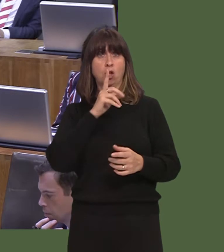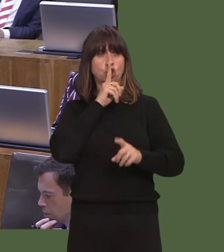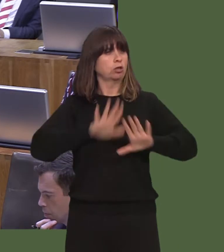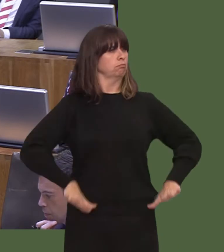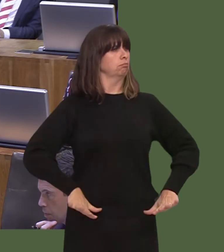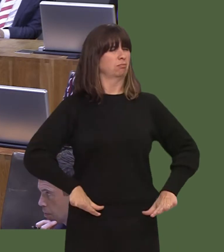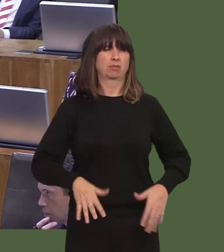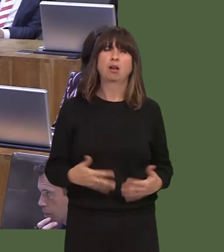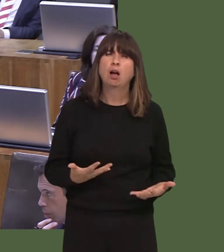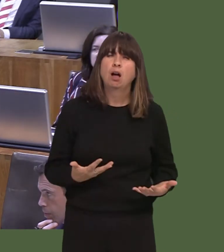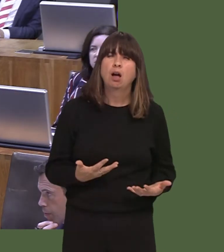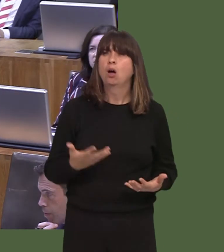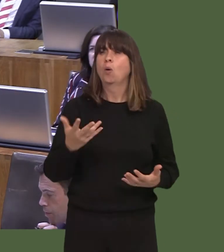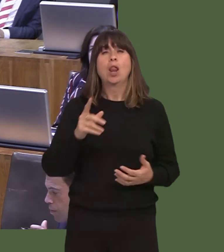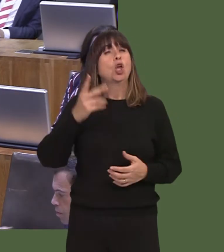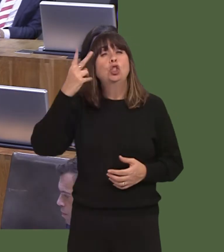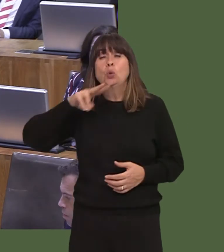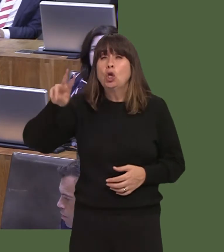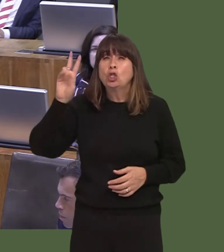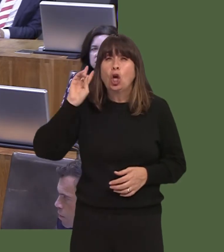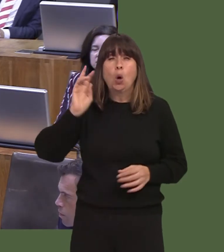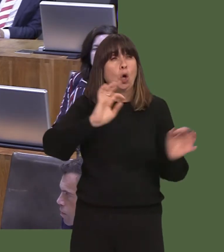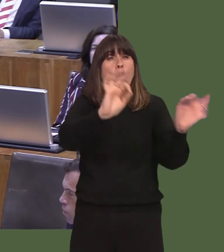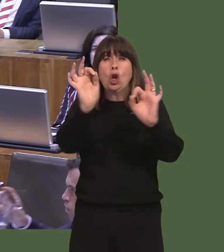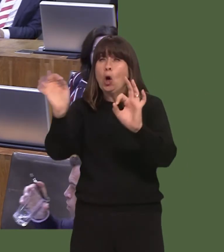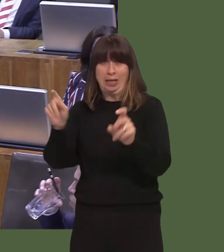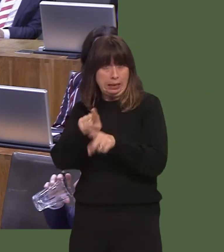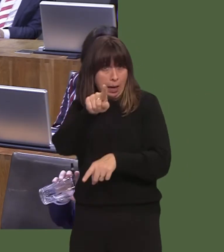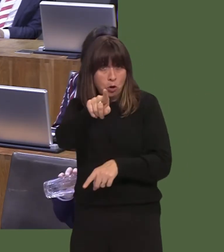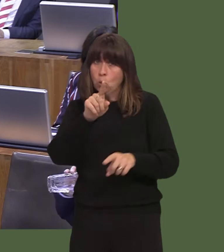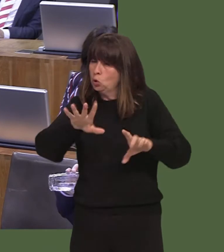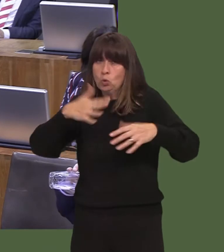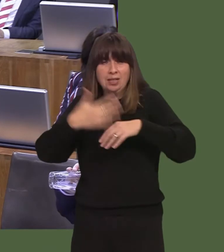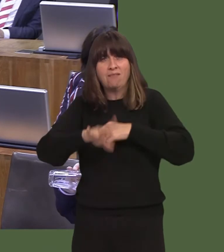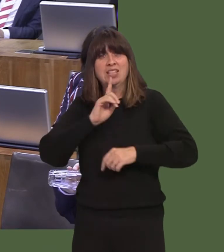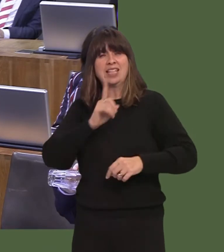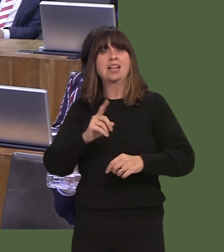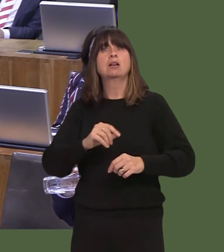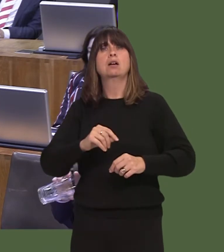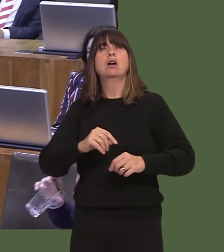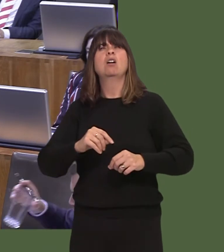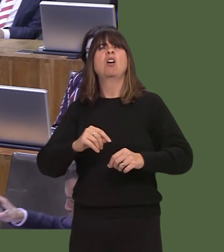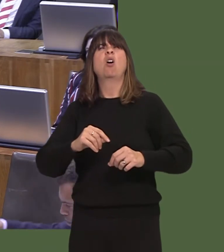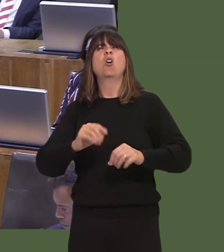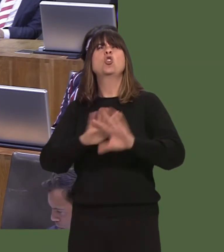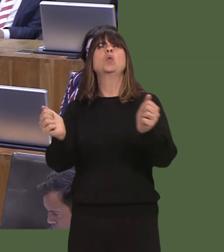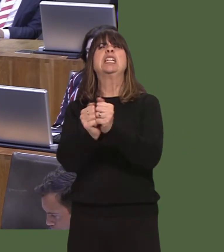Because nobody two years agoónot even himósaid, 'A "no deal" Brexit is likely'. No-one said it.